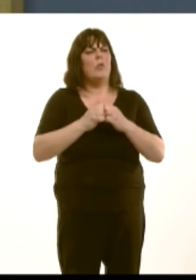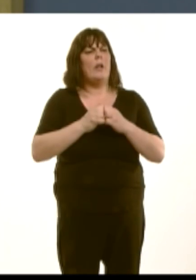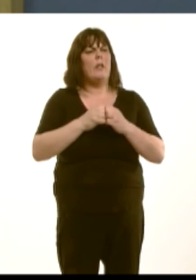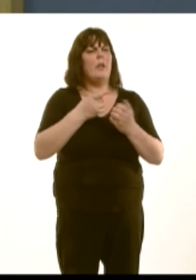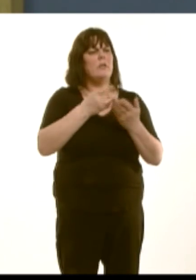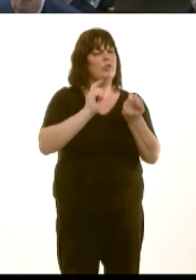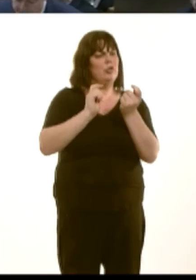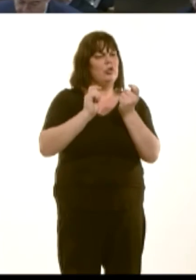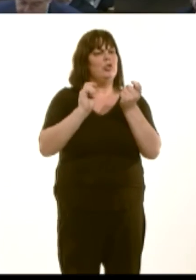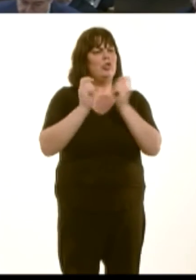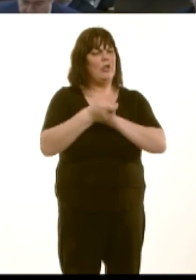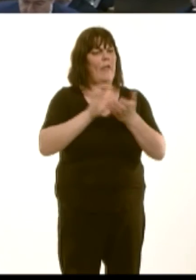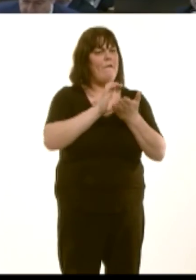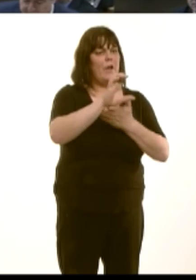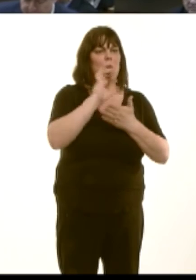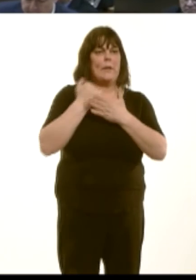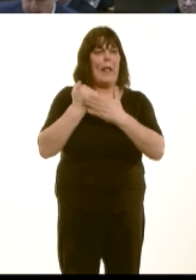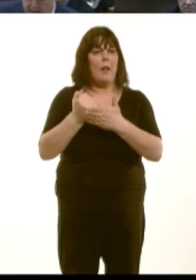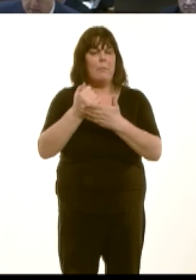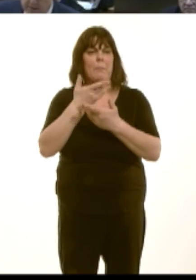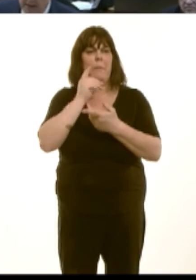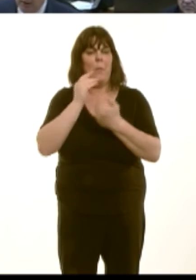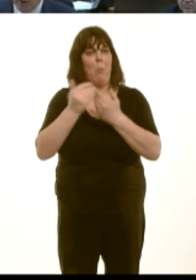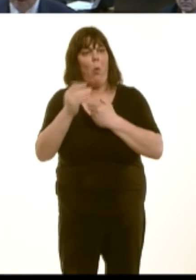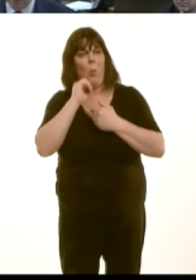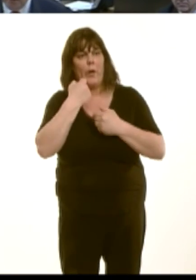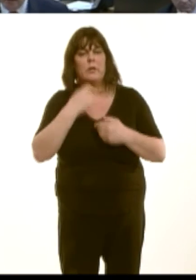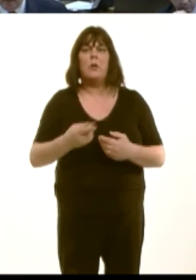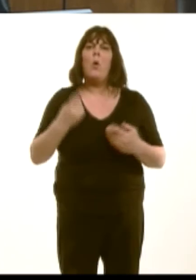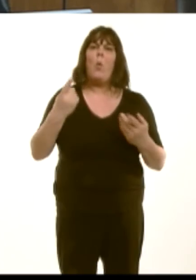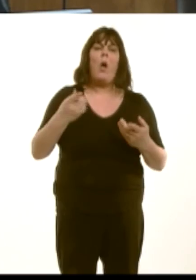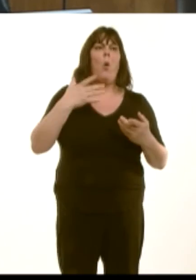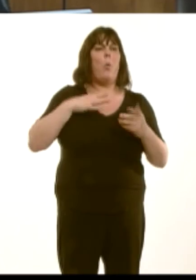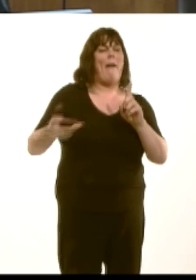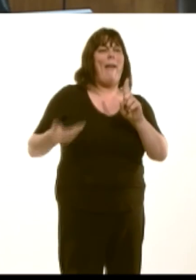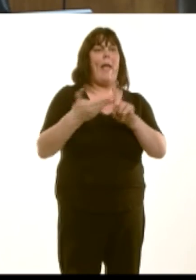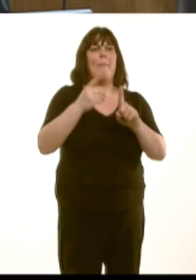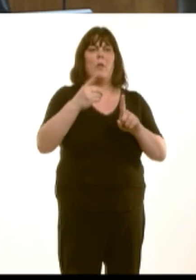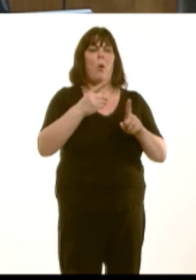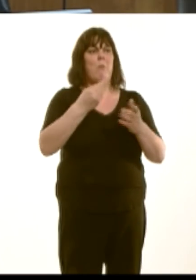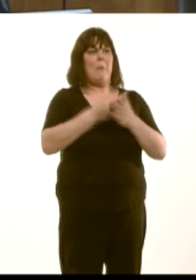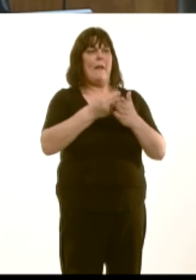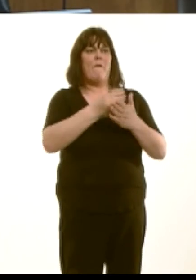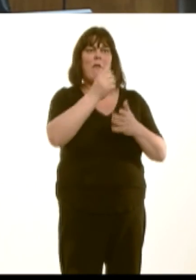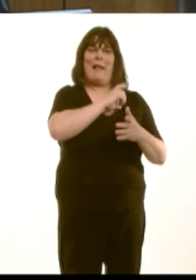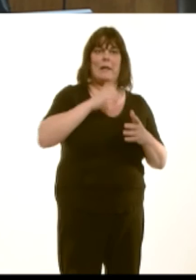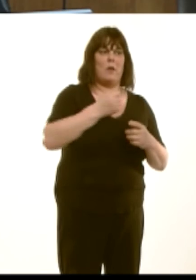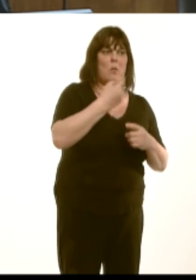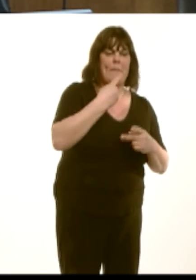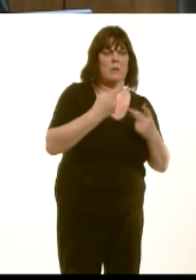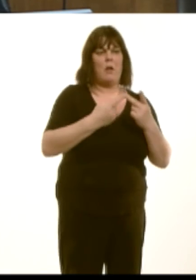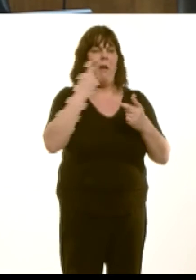Carwyn Jones: More money spent on cancer treatment, quicker to see a cancer specialist, quicker